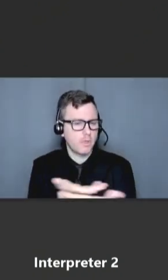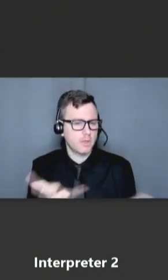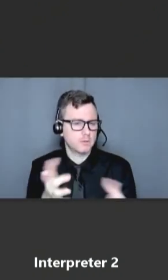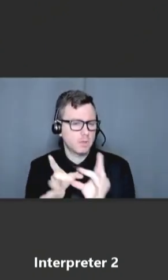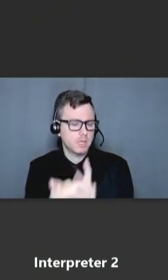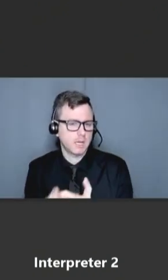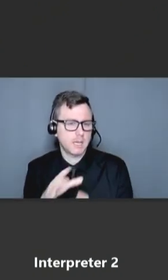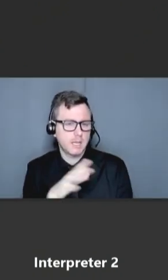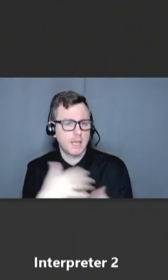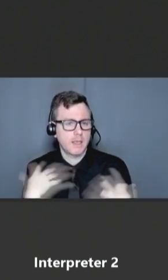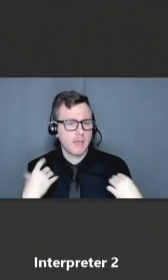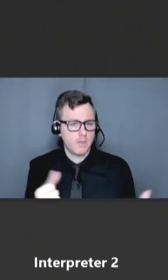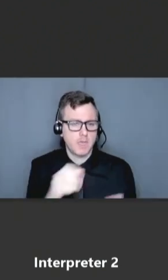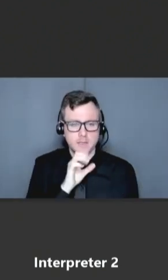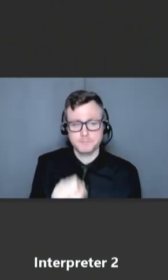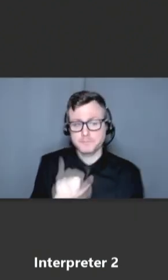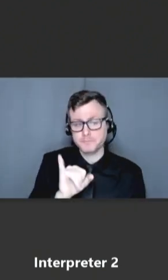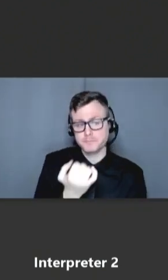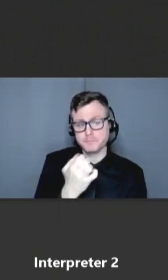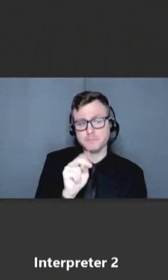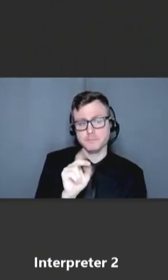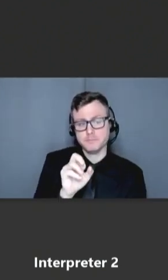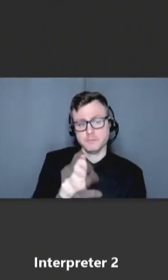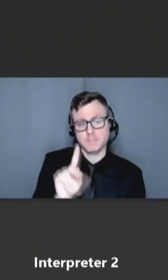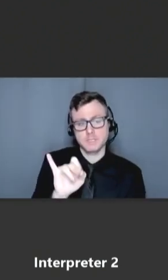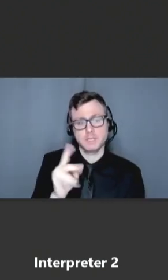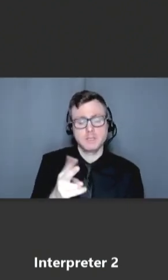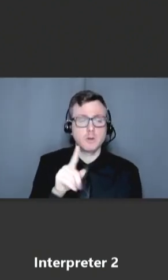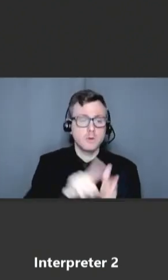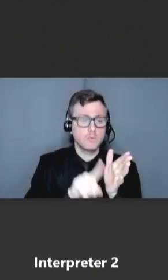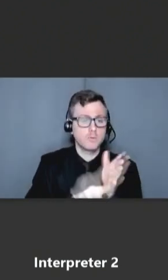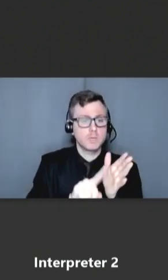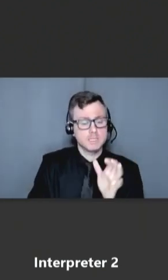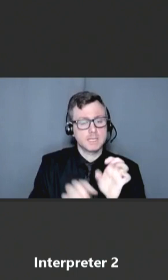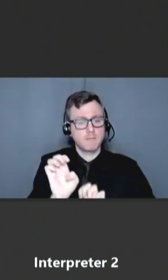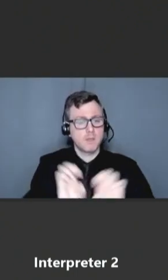Jennifer Keith is the deputy director of the research and evaluation group at the Public Health